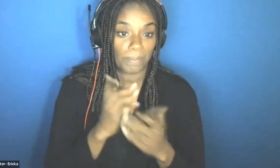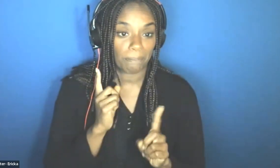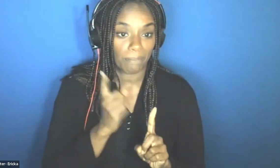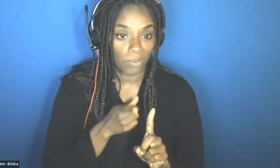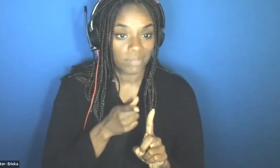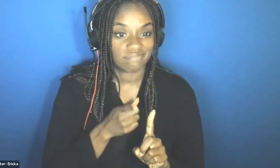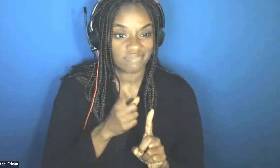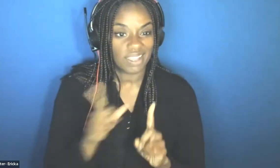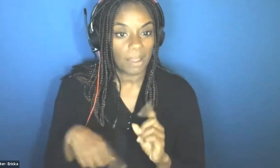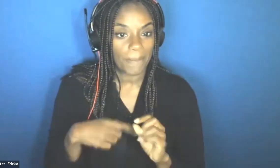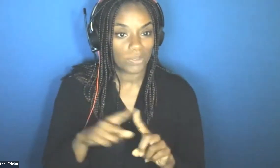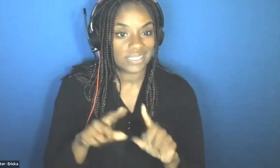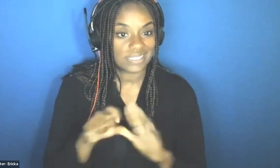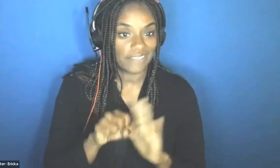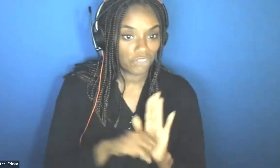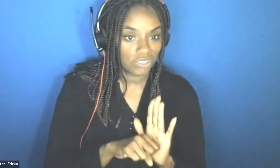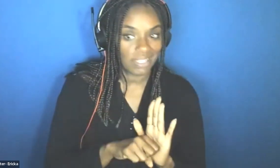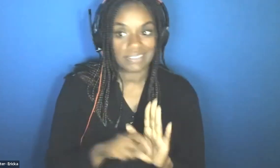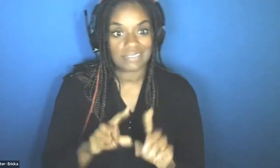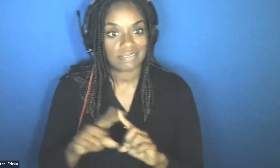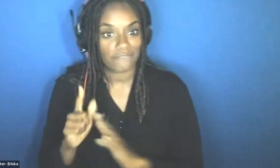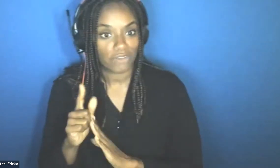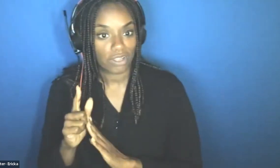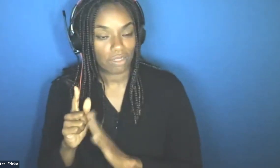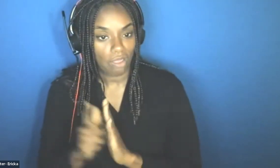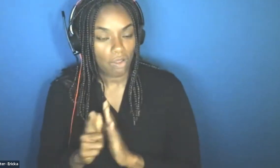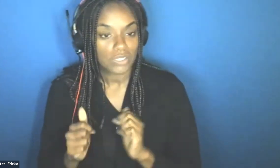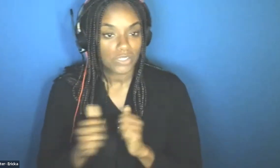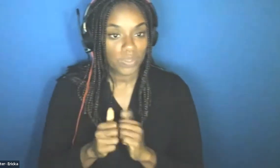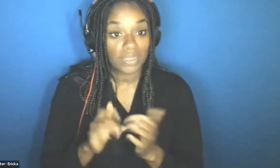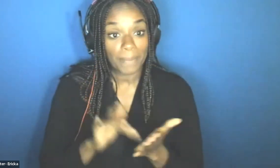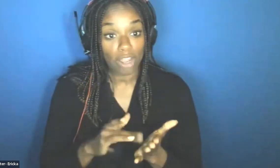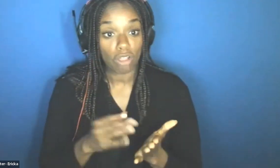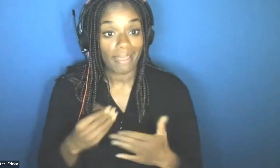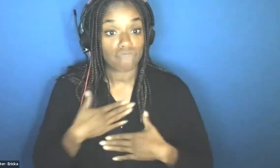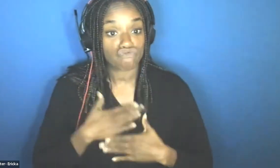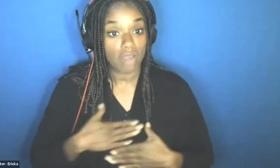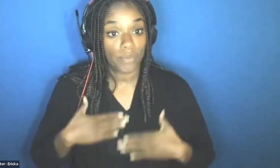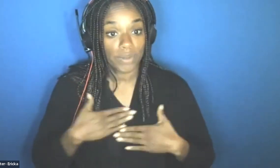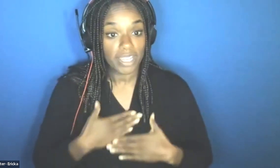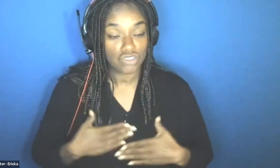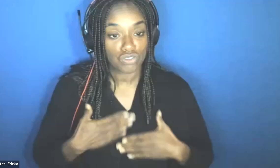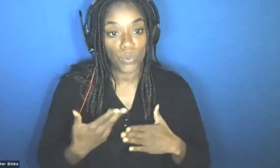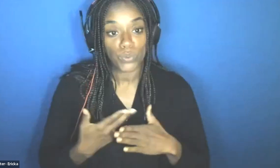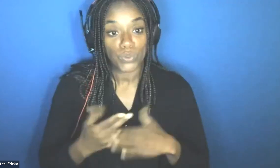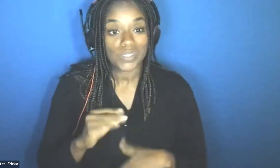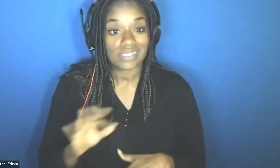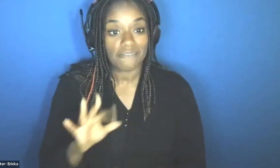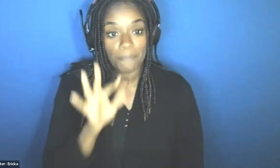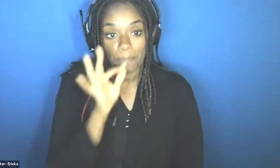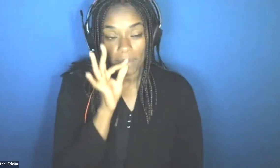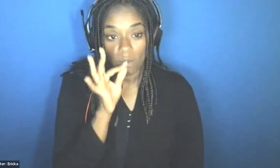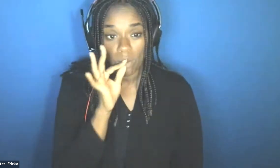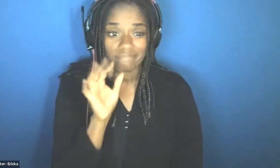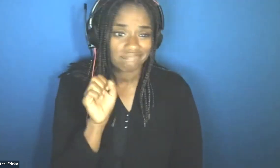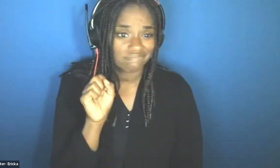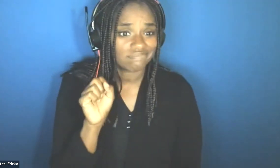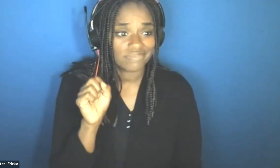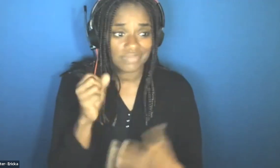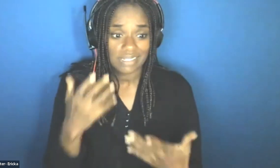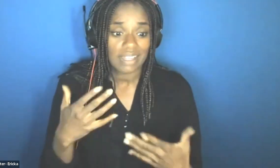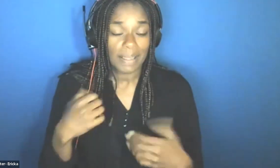Thank you.